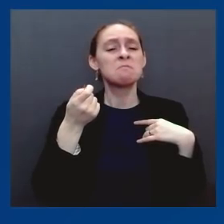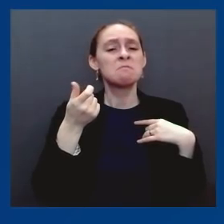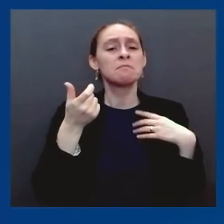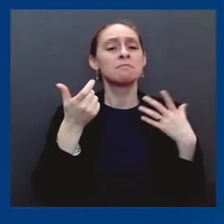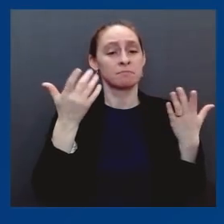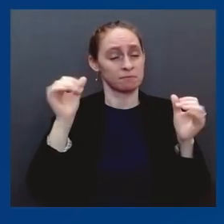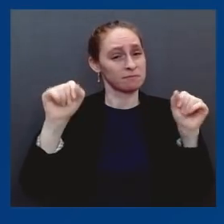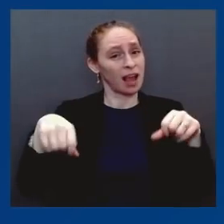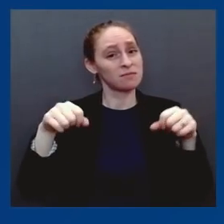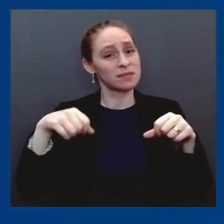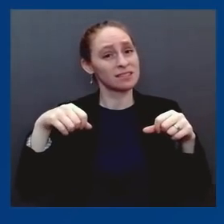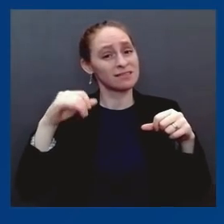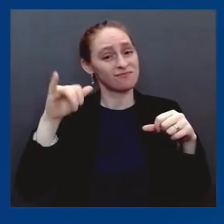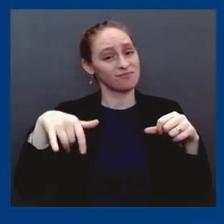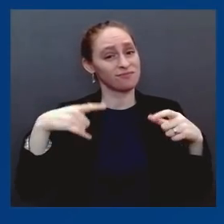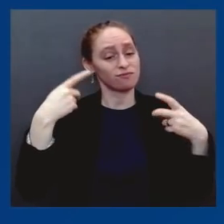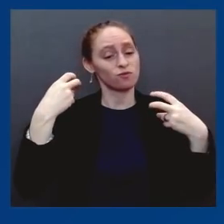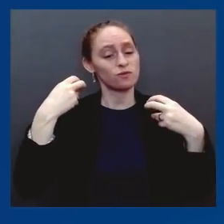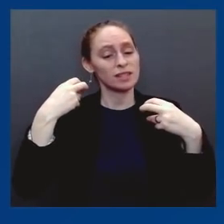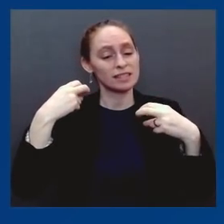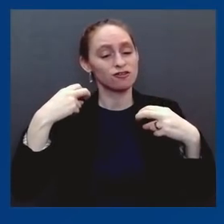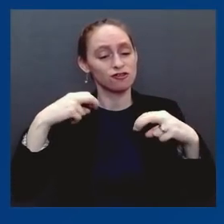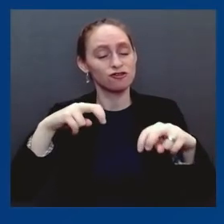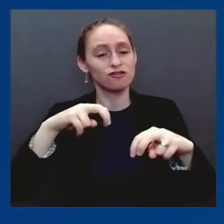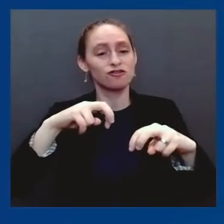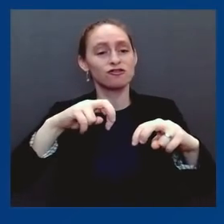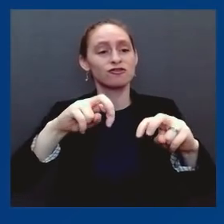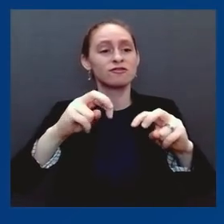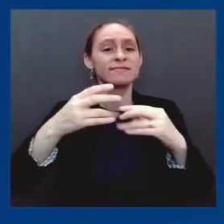Moderator: Next question. Let's go to Cheyenne Haslett at ABC News.